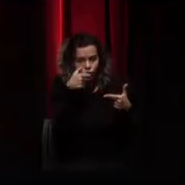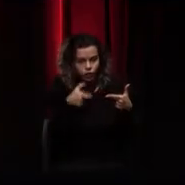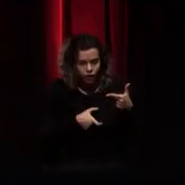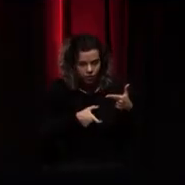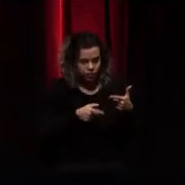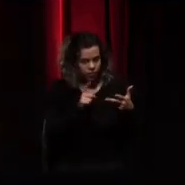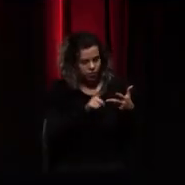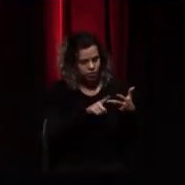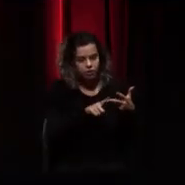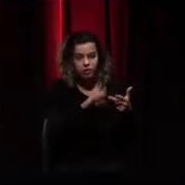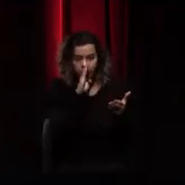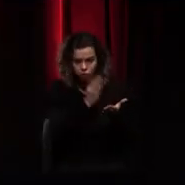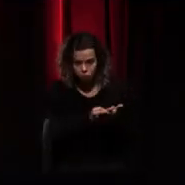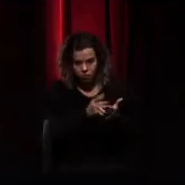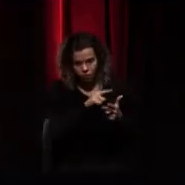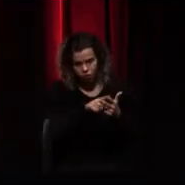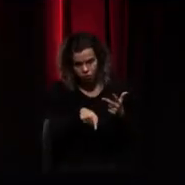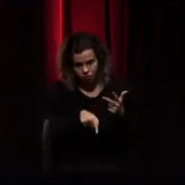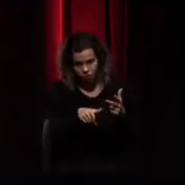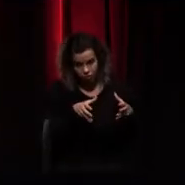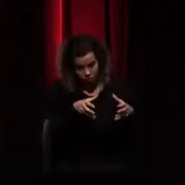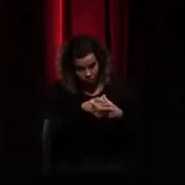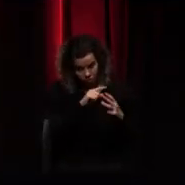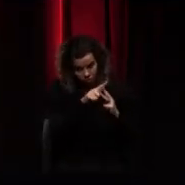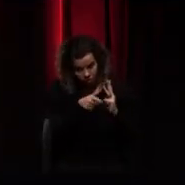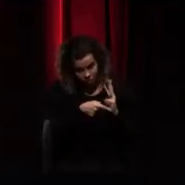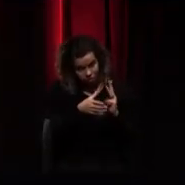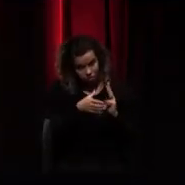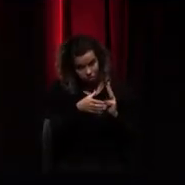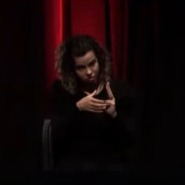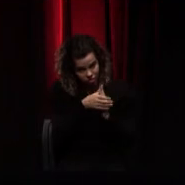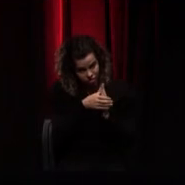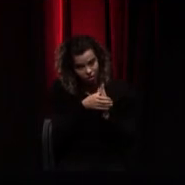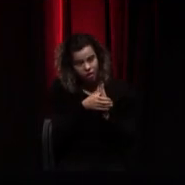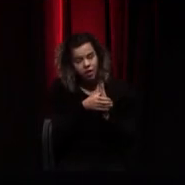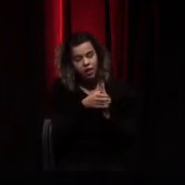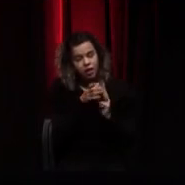This effective combo allows me to draw a plan together with the brand and say